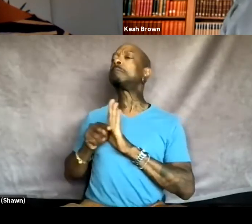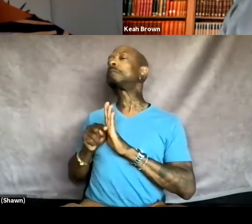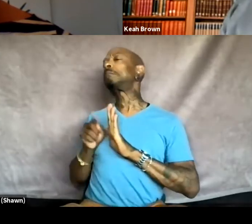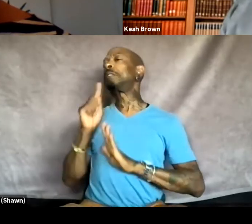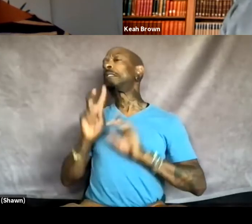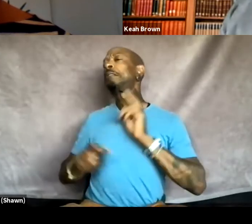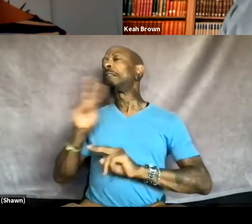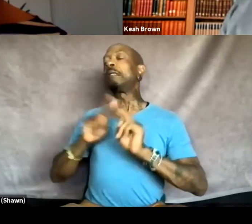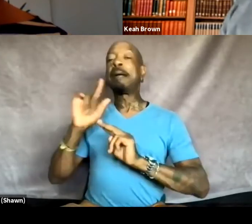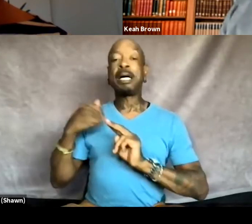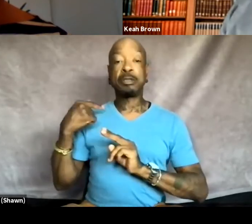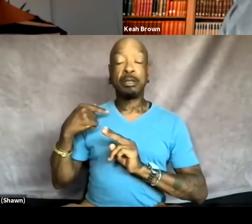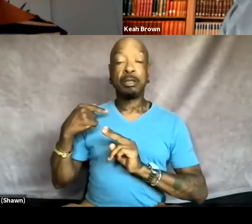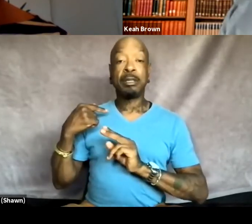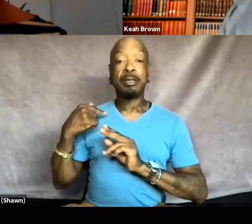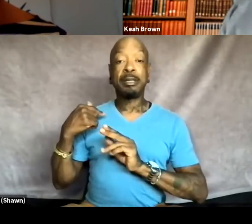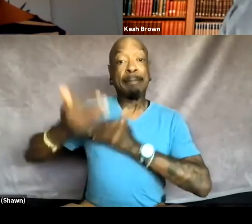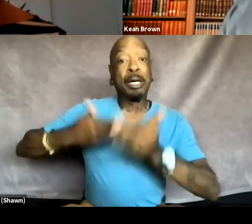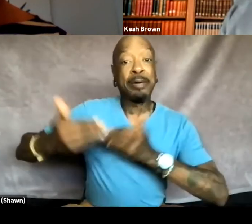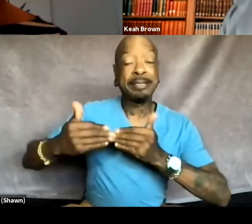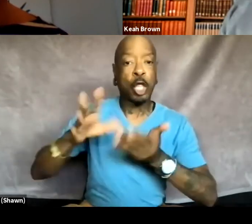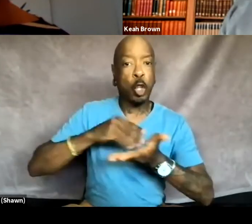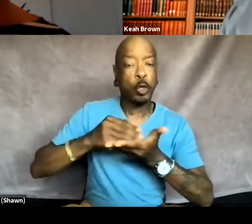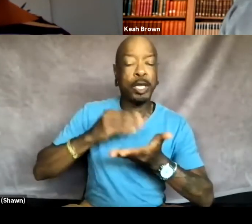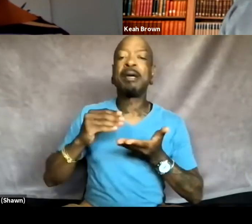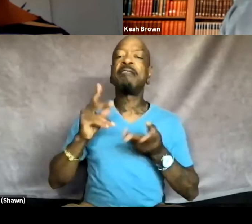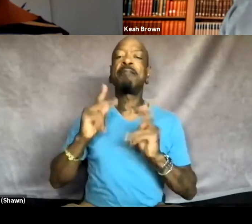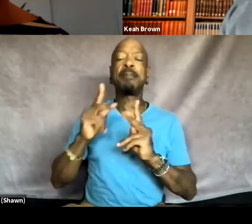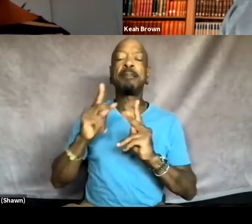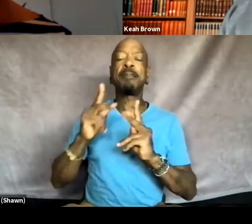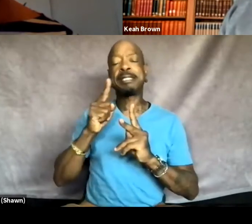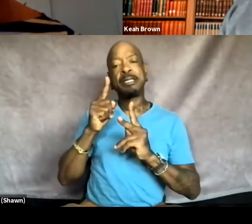society might be making towards respecting disabled people or people with disabilities.